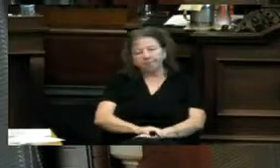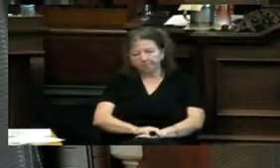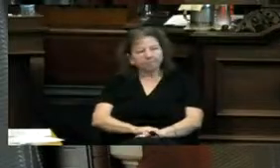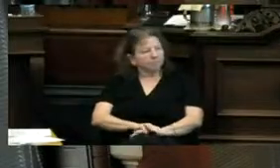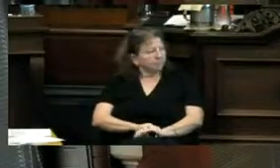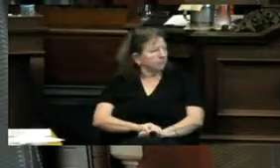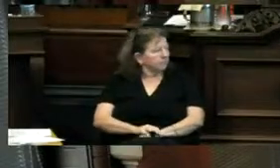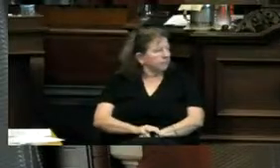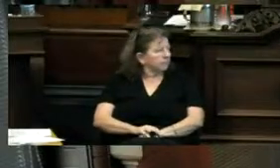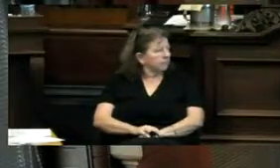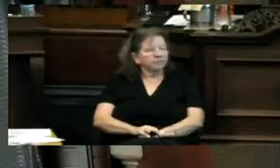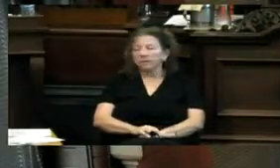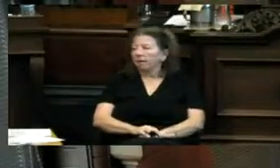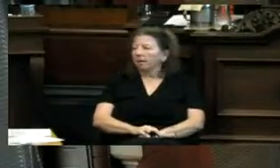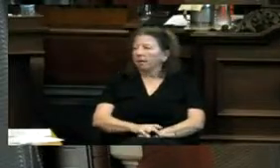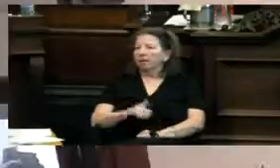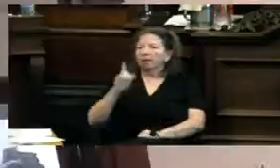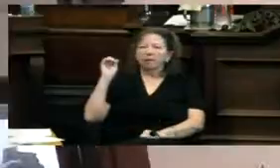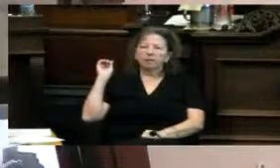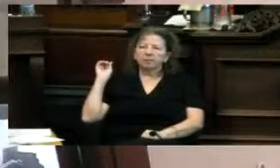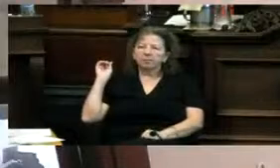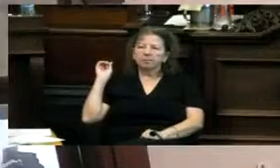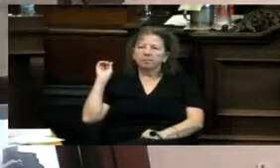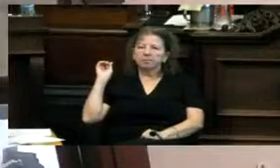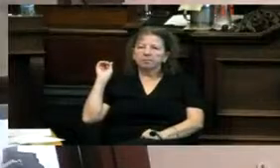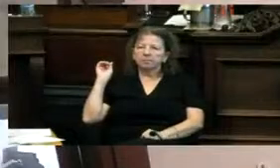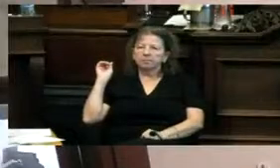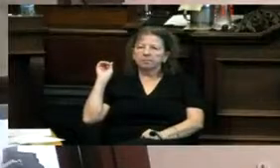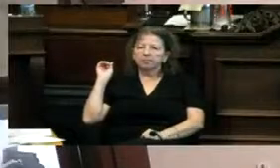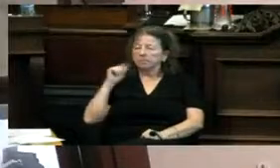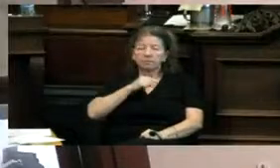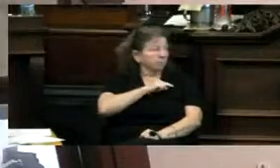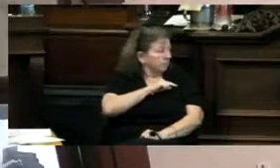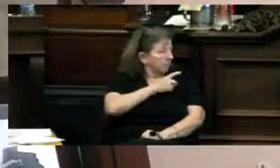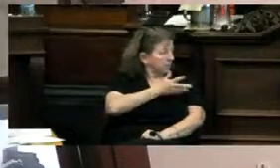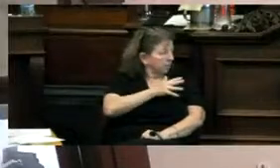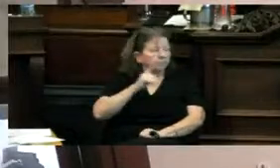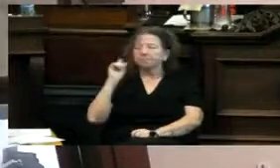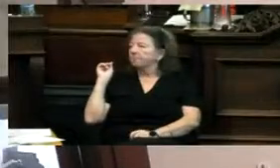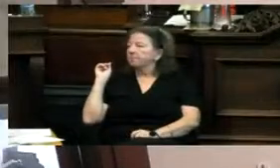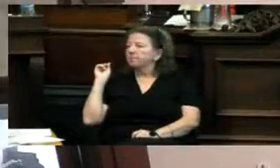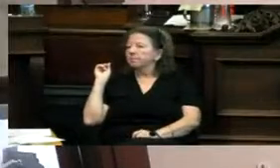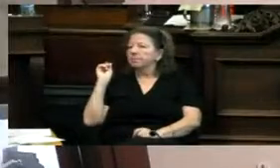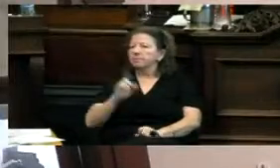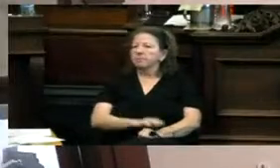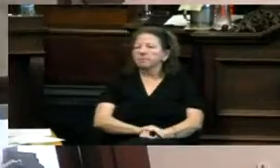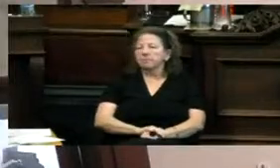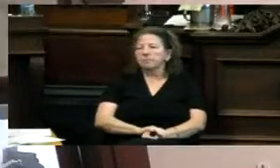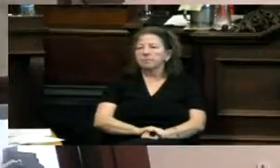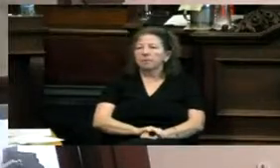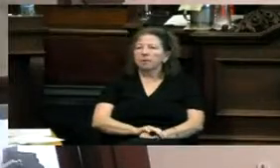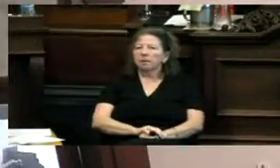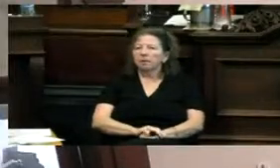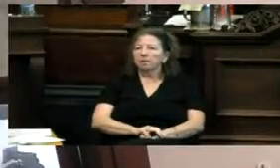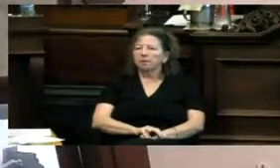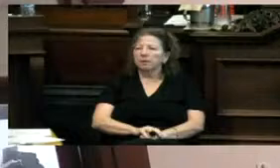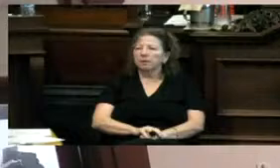writing. But I just wanted to provide some of that in terms of some of the data that we get.